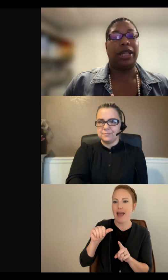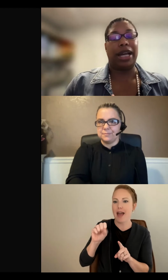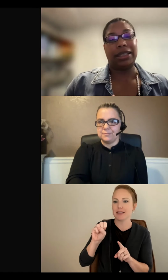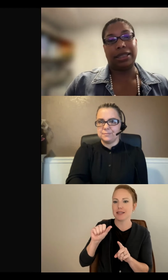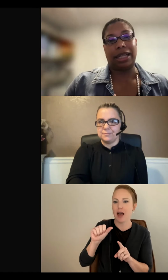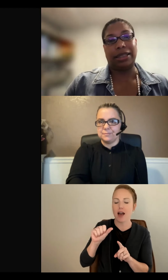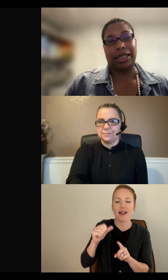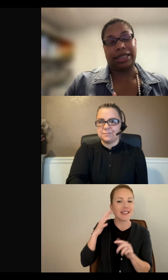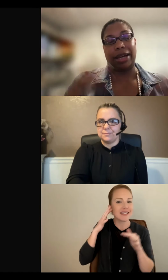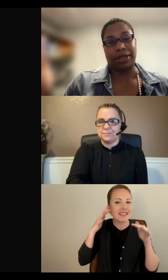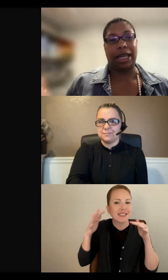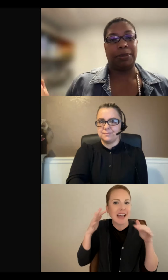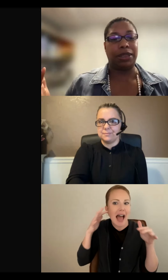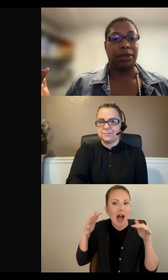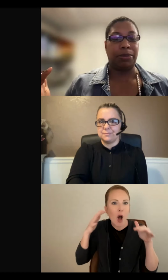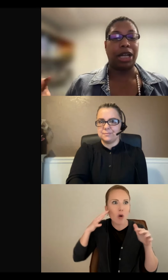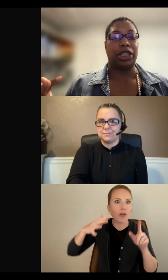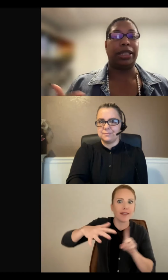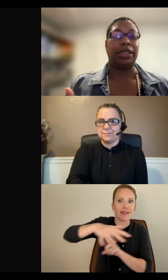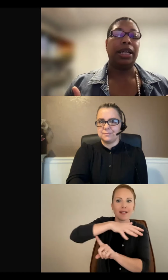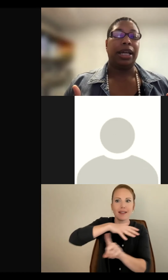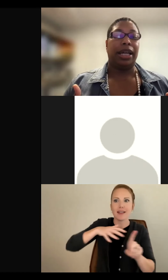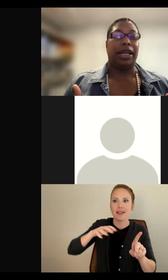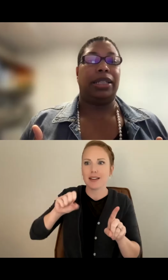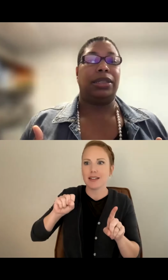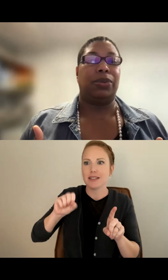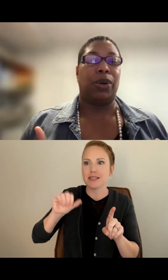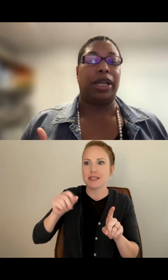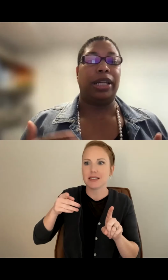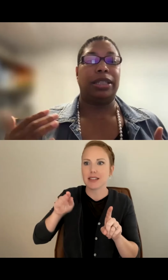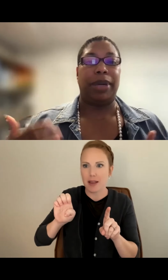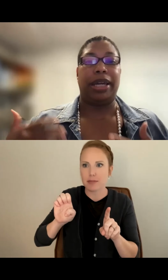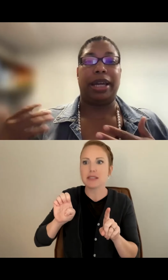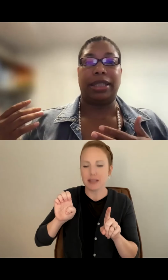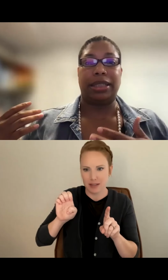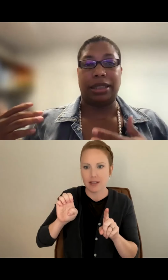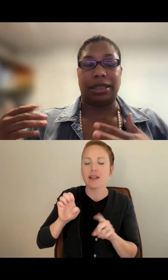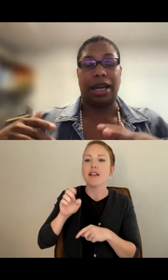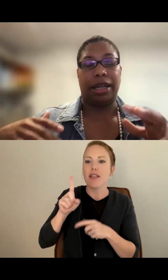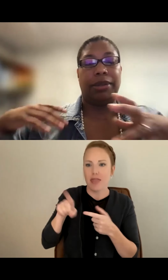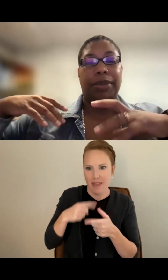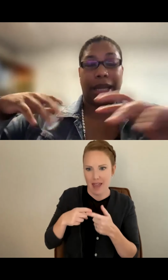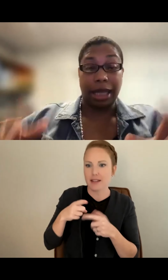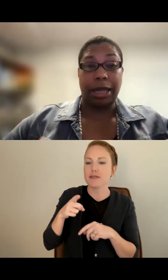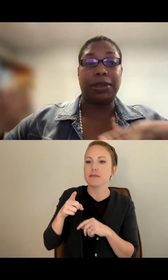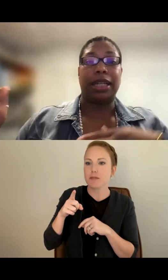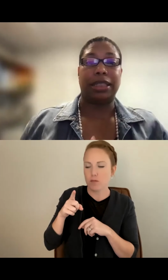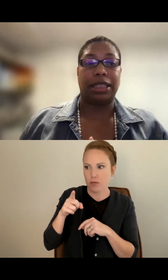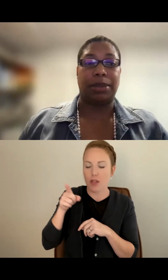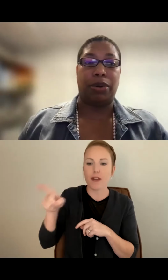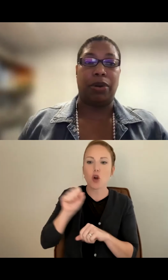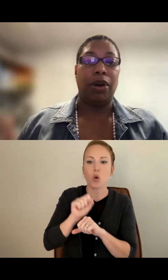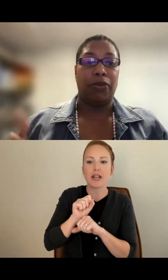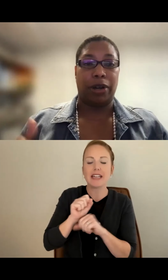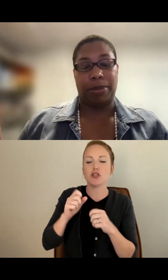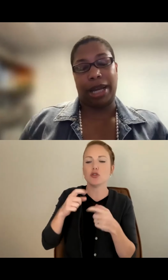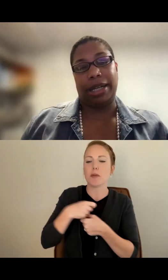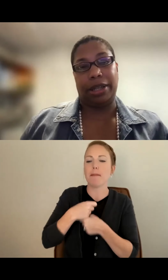The NASA soundscape's project is working to make eclipse accessible for the blind and